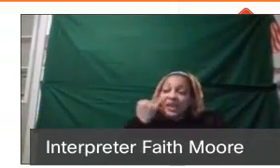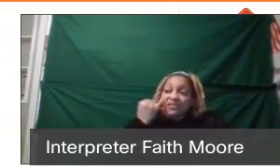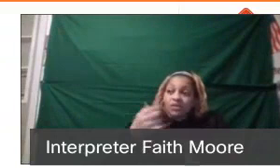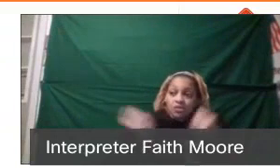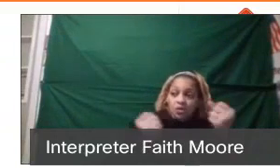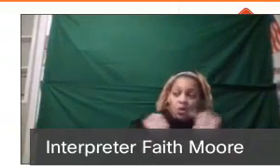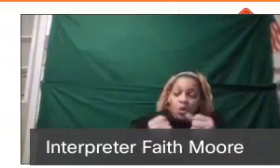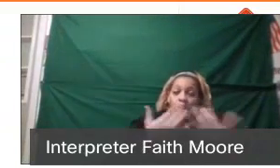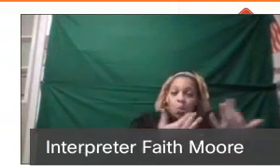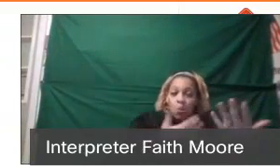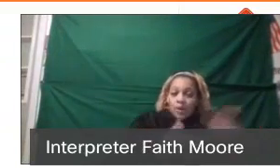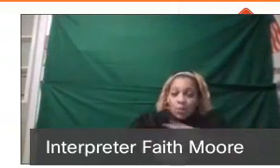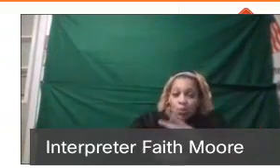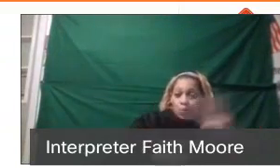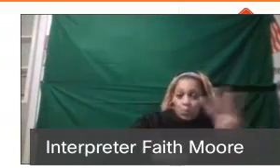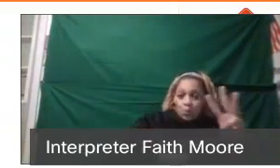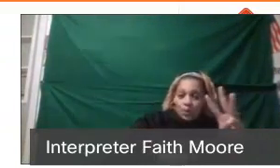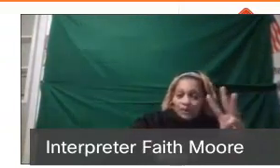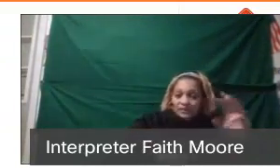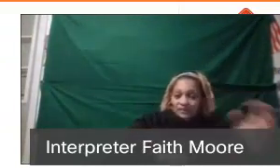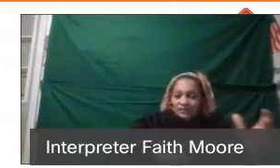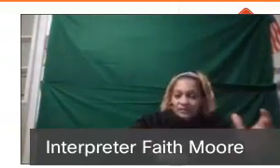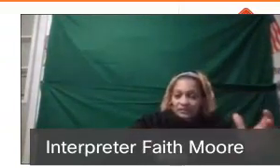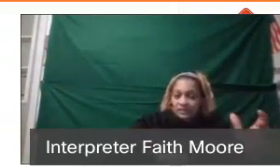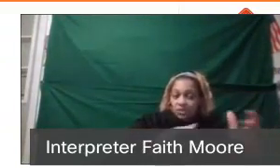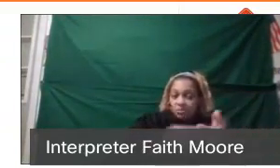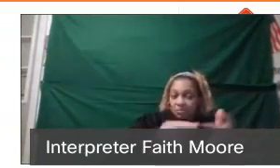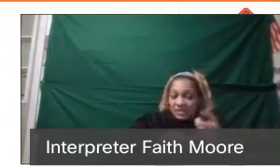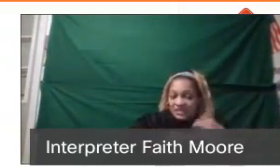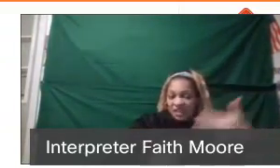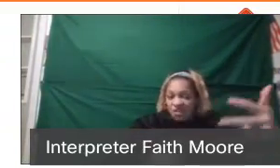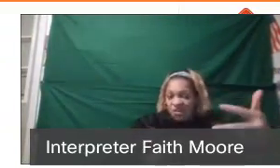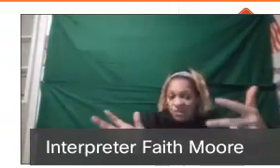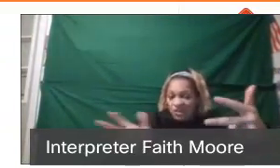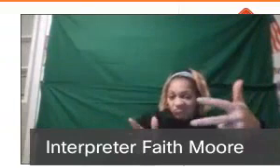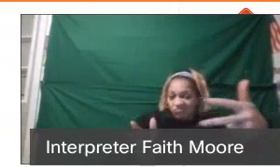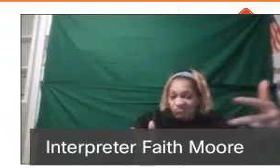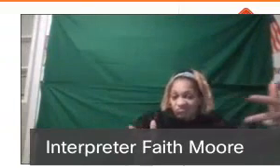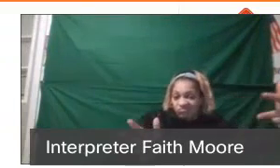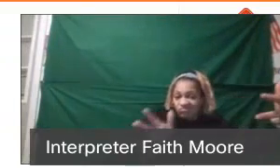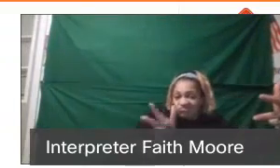Westbound Van Buren that might have to back up a little bit to allow that truck to make the turn. Yeah.